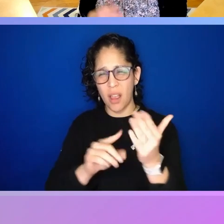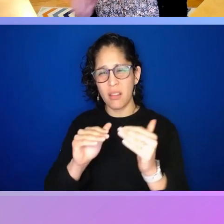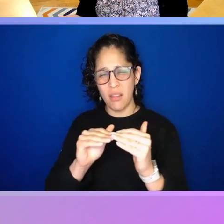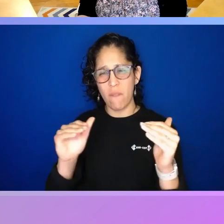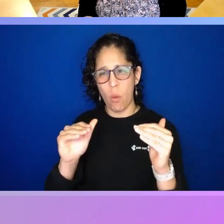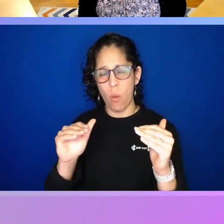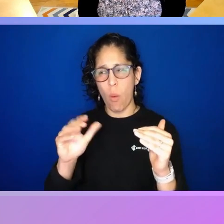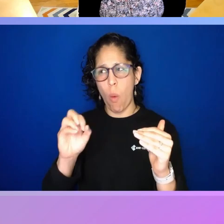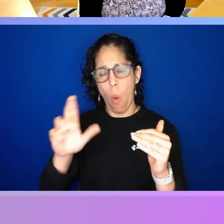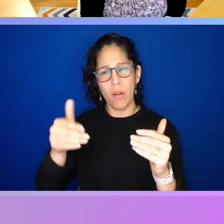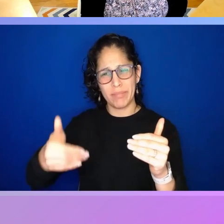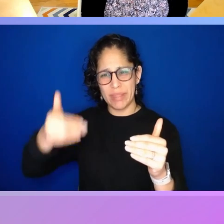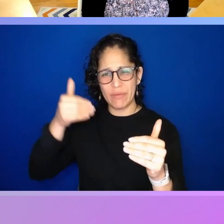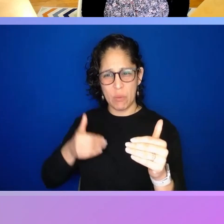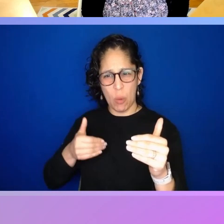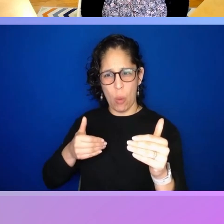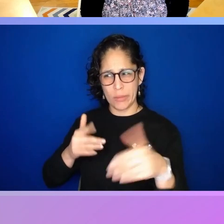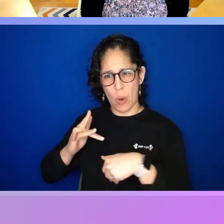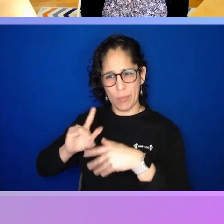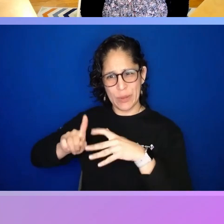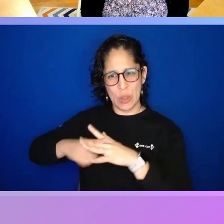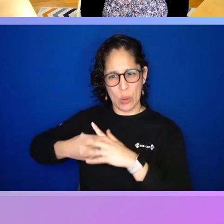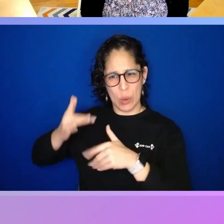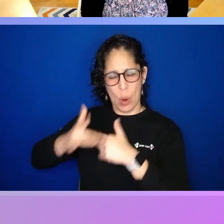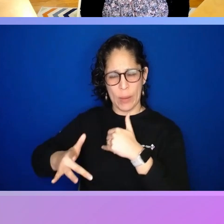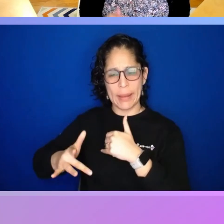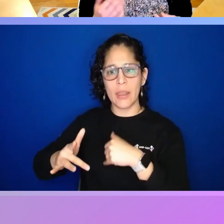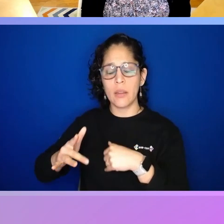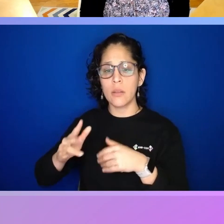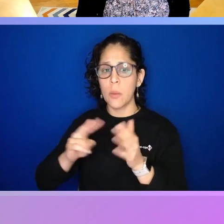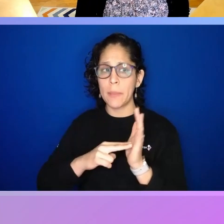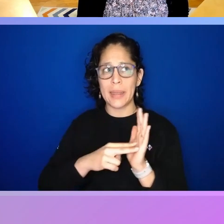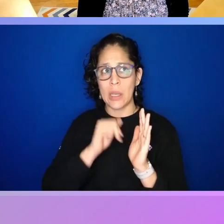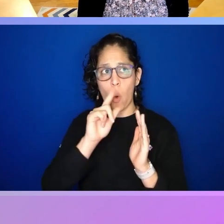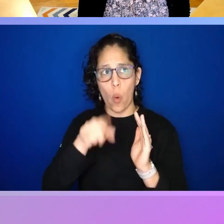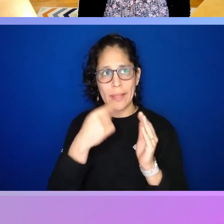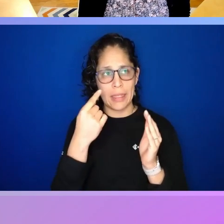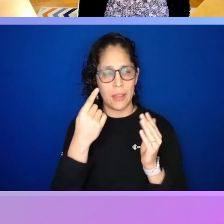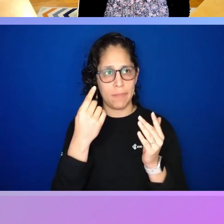And this can sit inside of your design Comp, it can sit external or there's a lot of